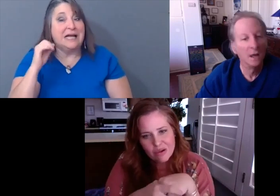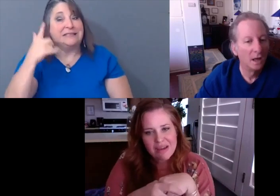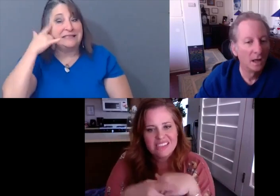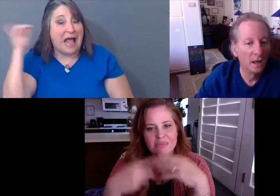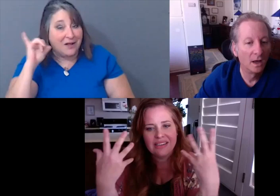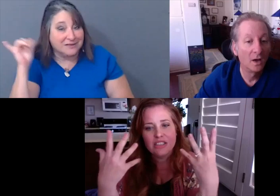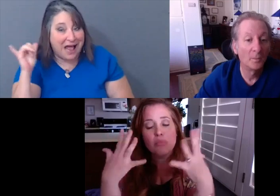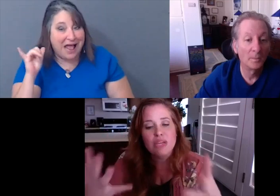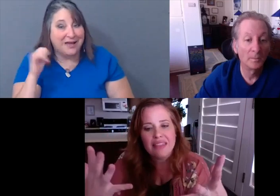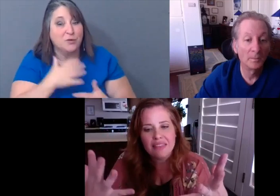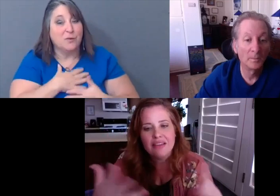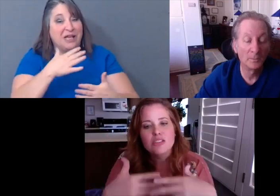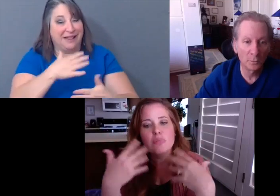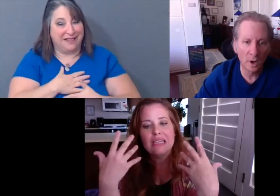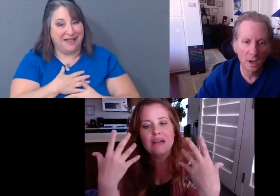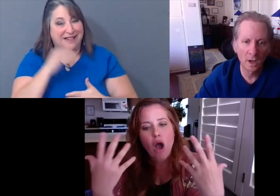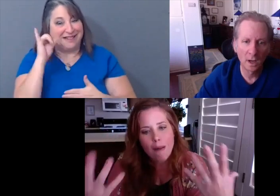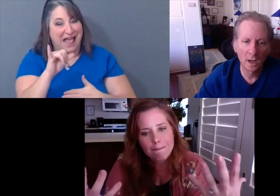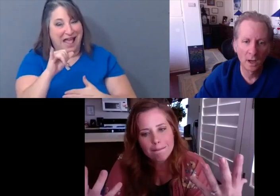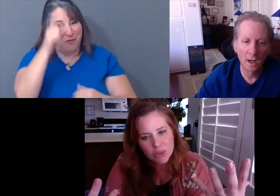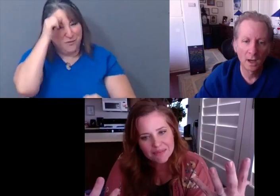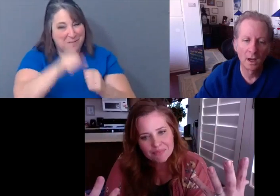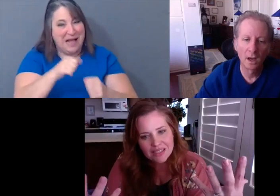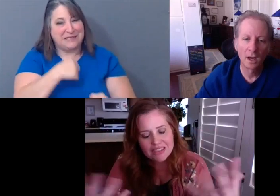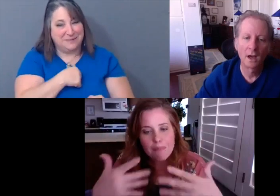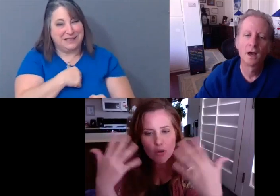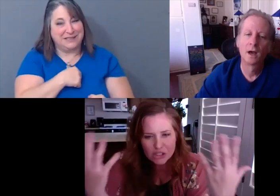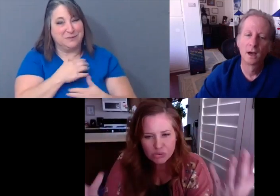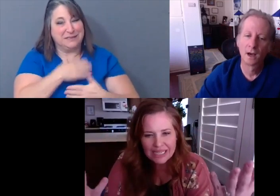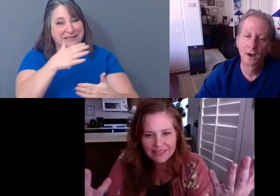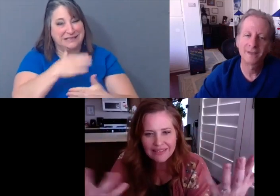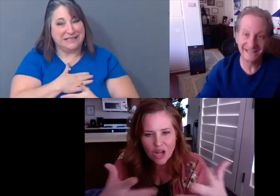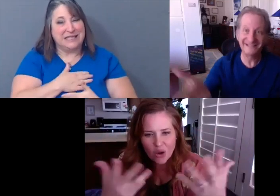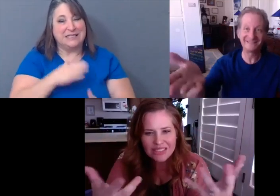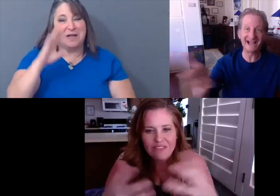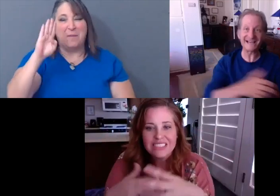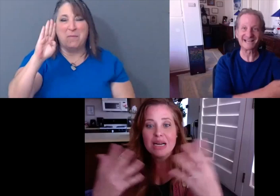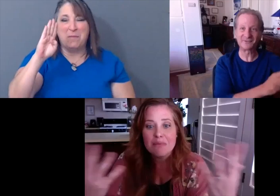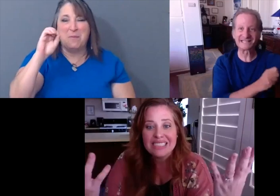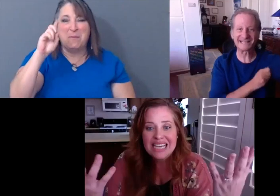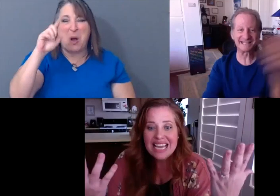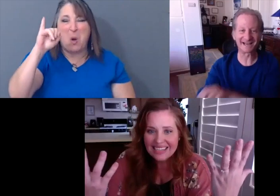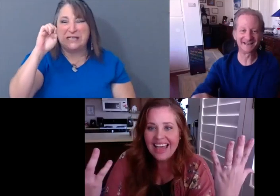It reminds me to breathe, to be calm, Bodhi. It's a Bodhi tree. You know... Yes, I was thinking that.